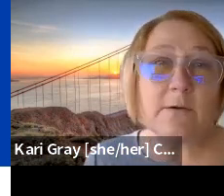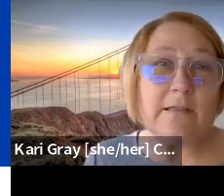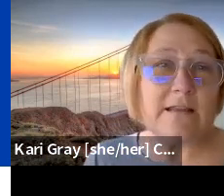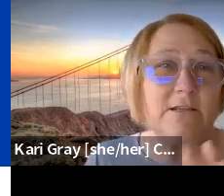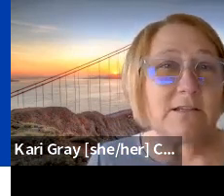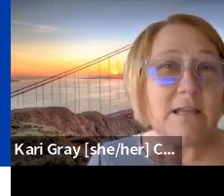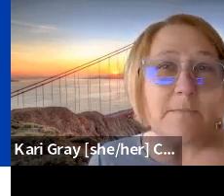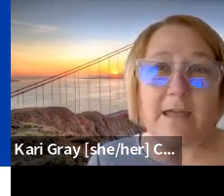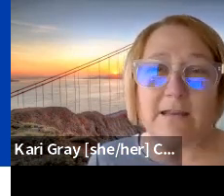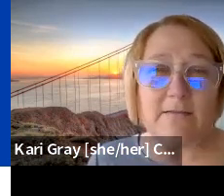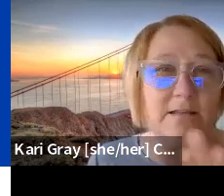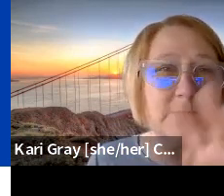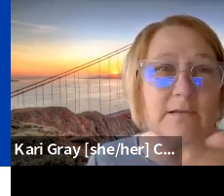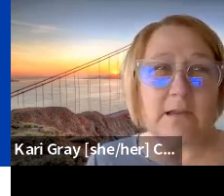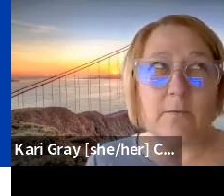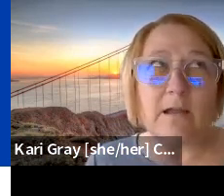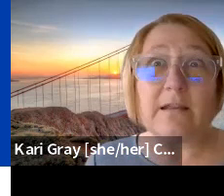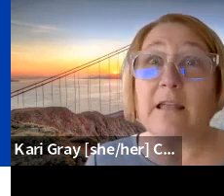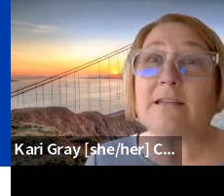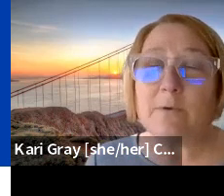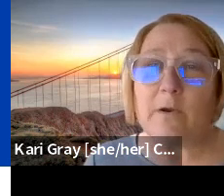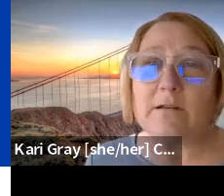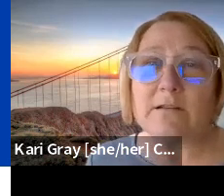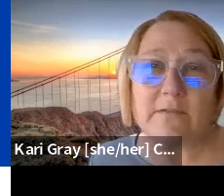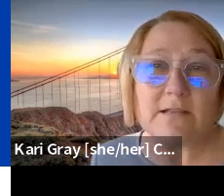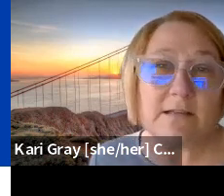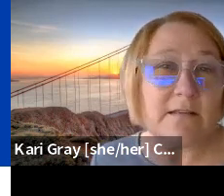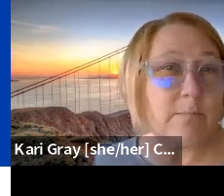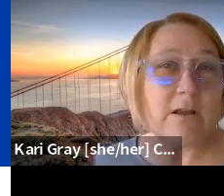And so I'd like to just keep that in this. Oh, I like to keep an awareness of this in